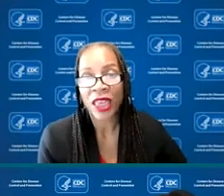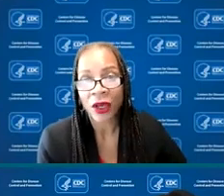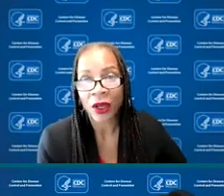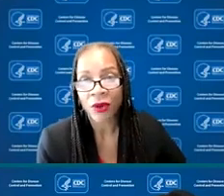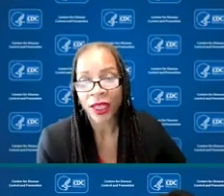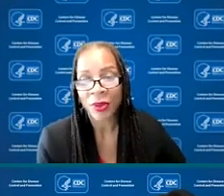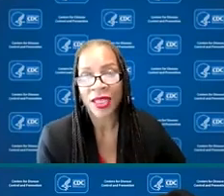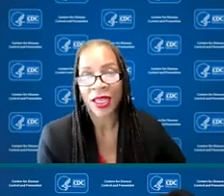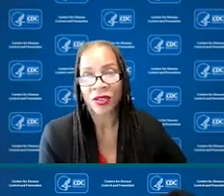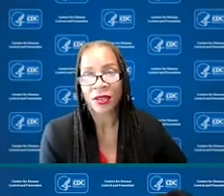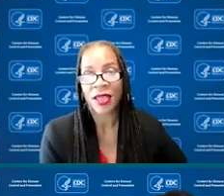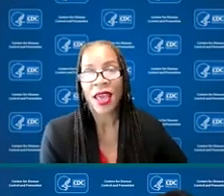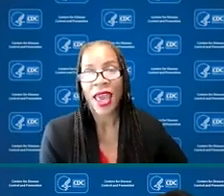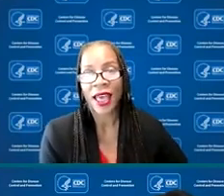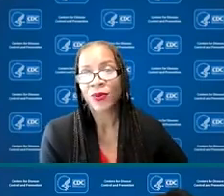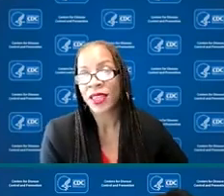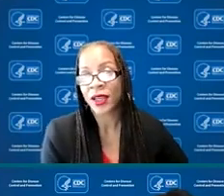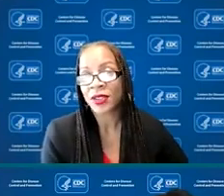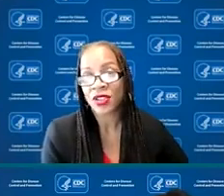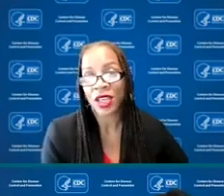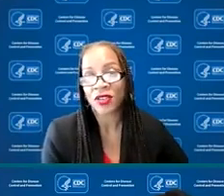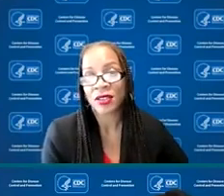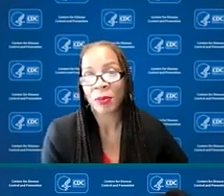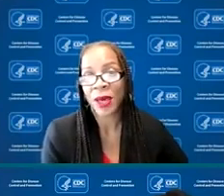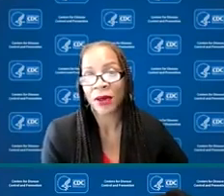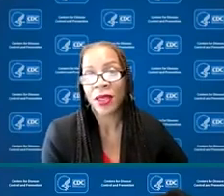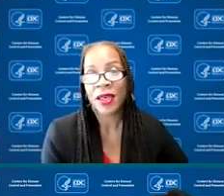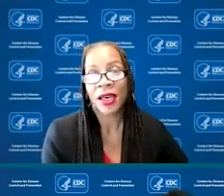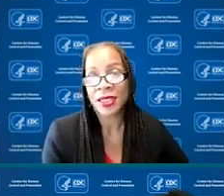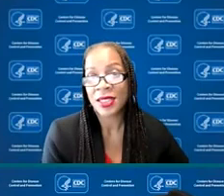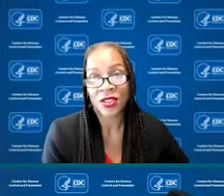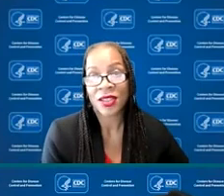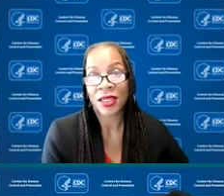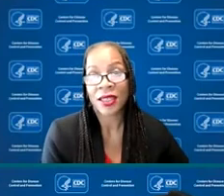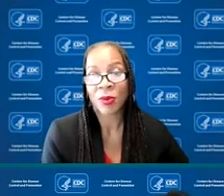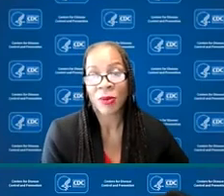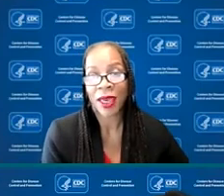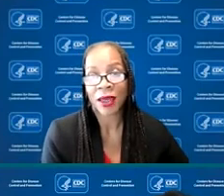their recommendation. Ask for their suggestion about a decision that needs to be made.